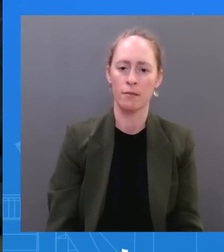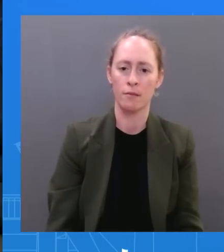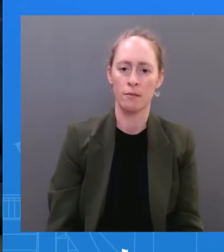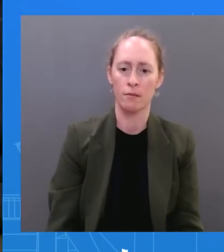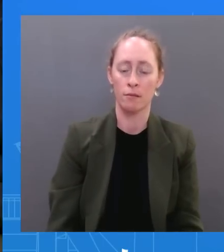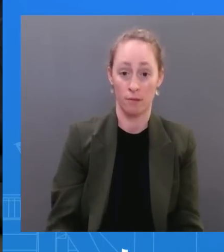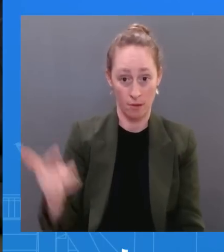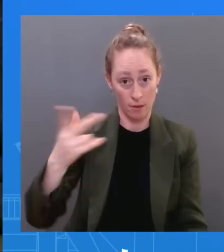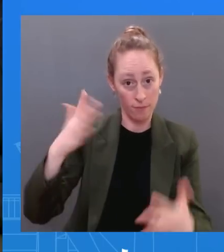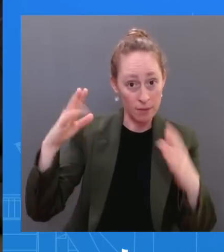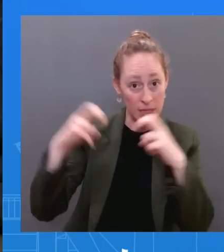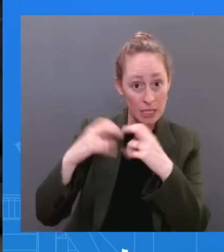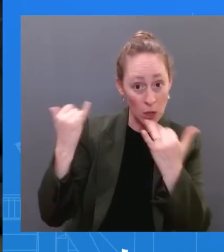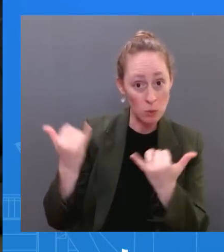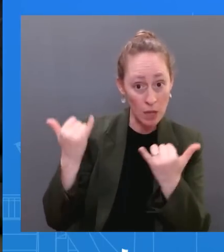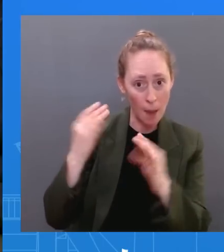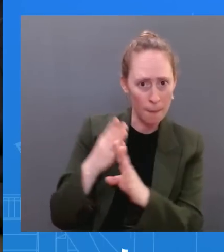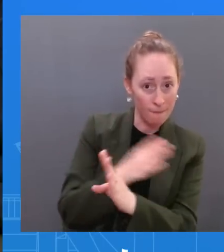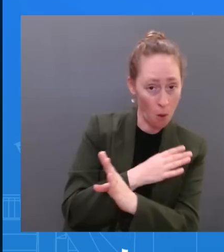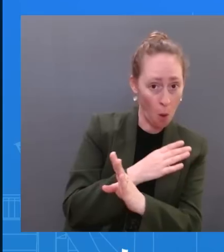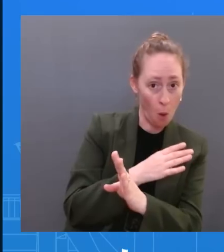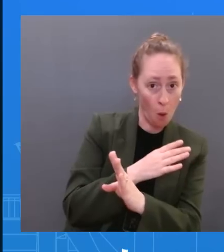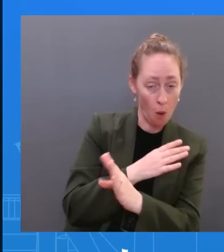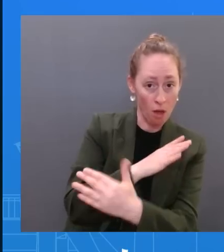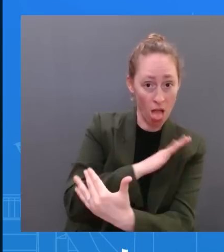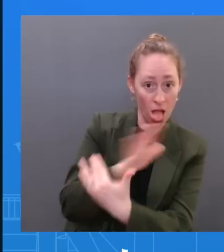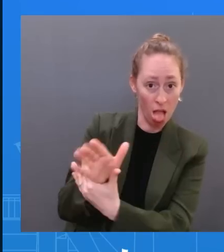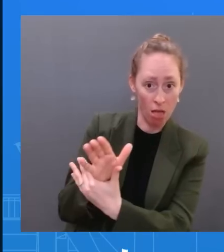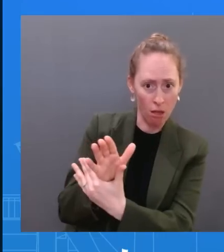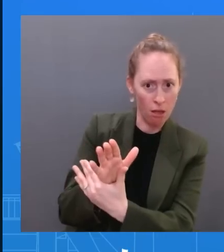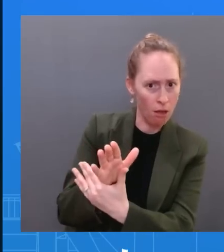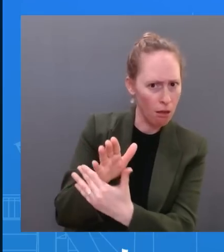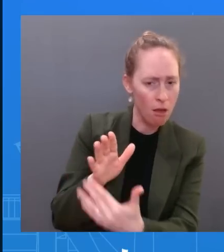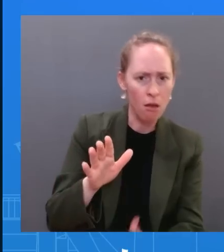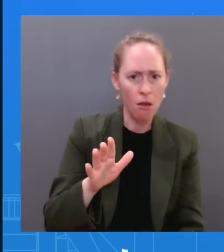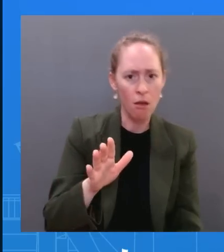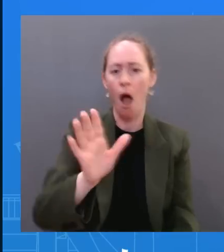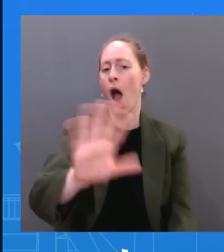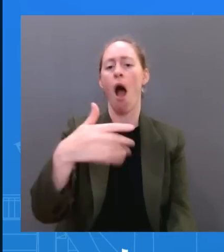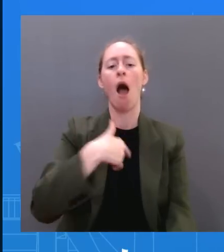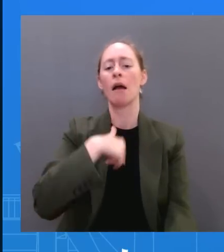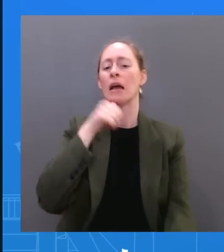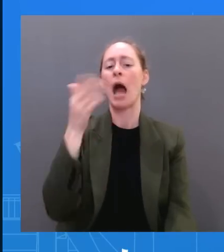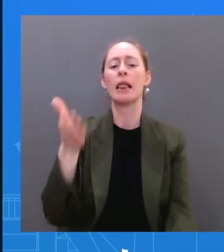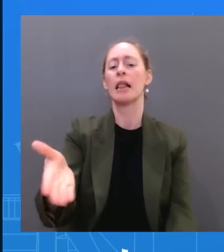Can you tell us what they spoke about this morning? Ms. Jean-Pierre: I was not part of that meeting so I can't speak to what they spoke -- spoke on.